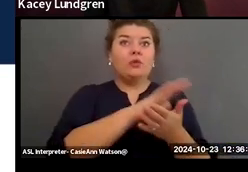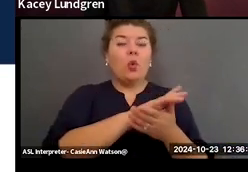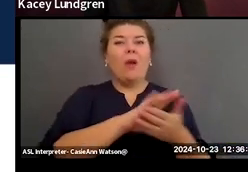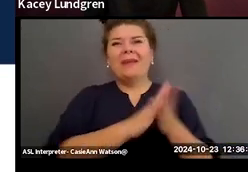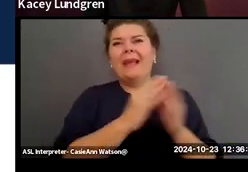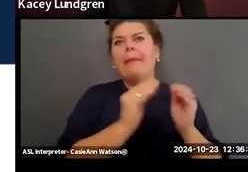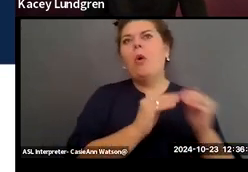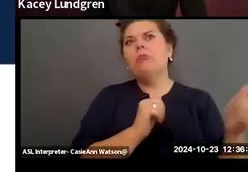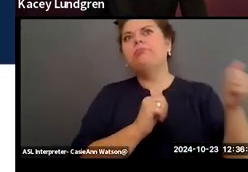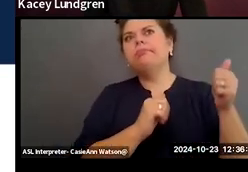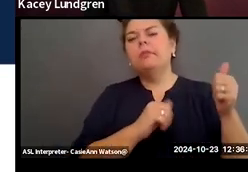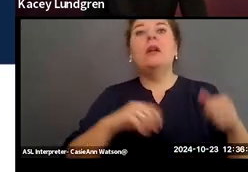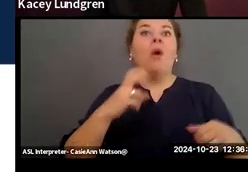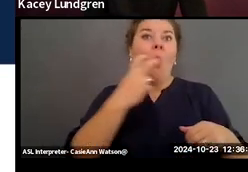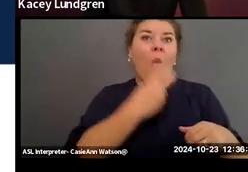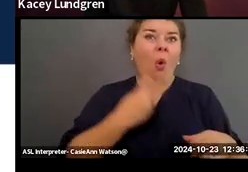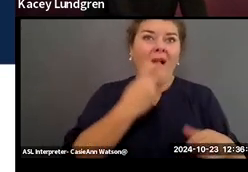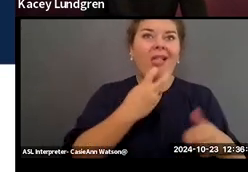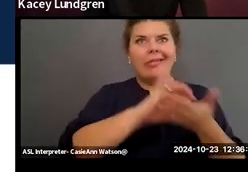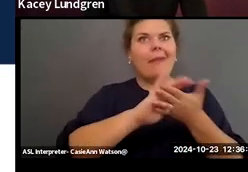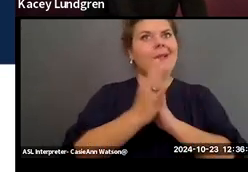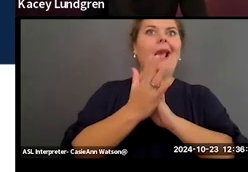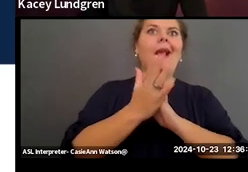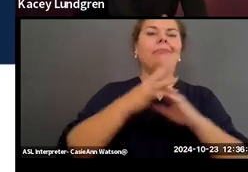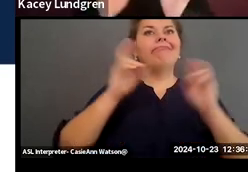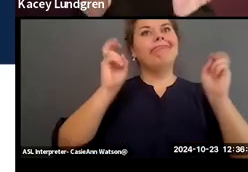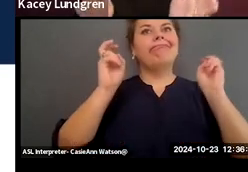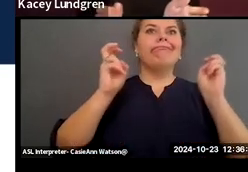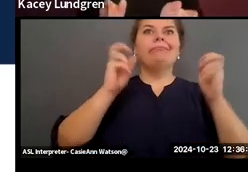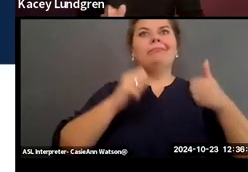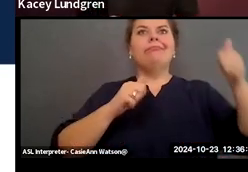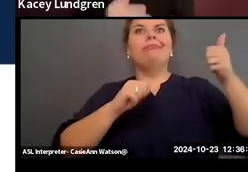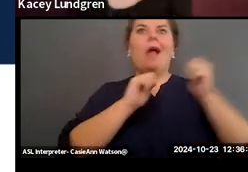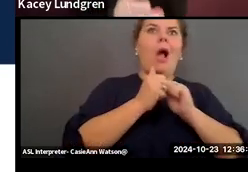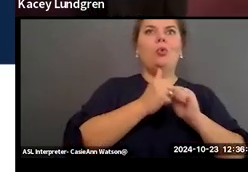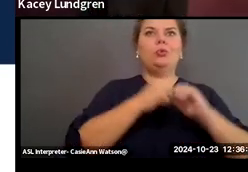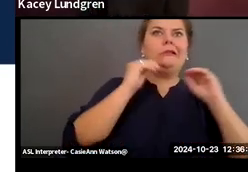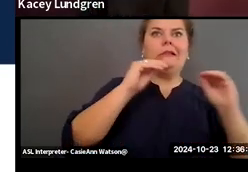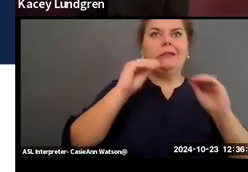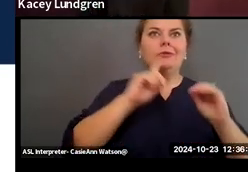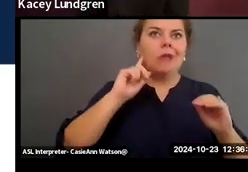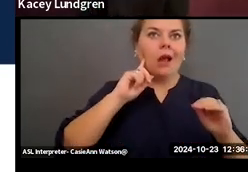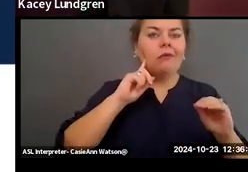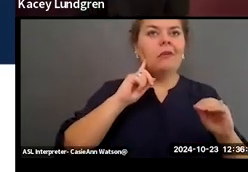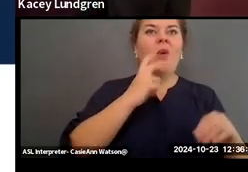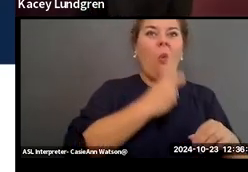And since oralism was now considered the, quote unquote, "superior method," ASL was banned there.